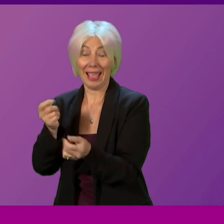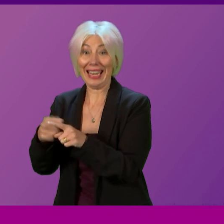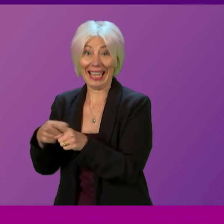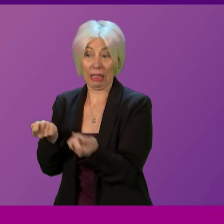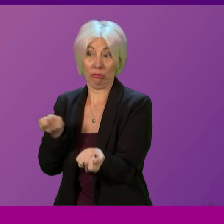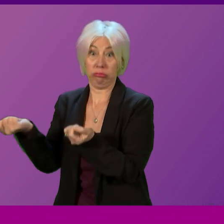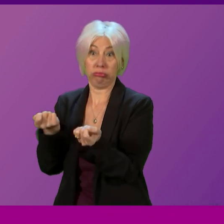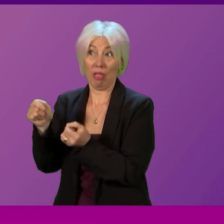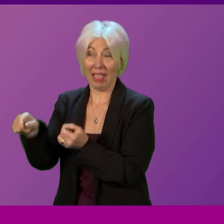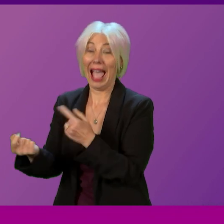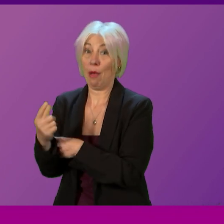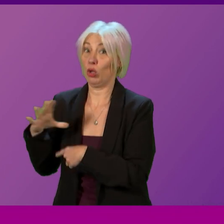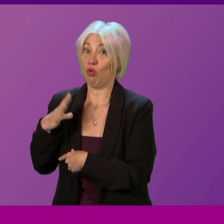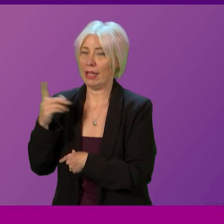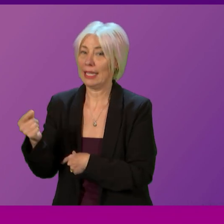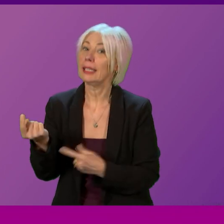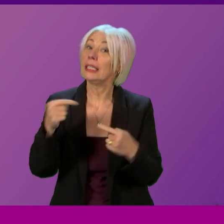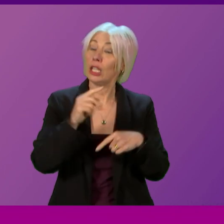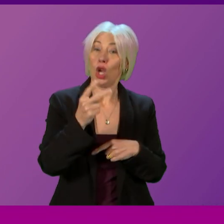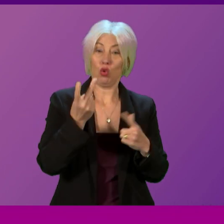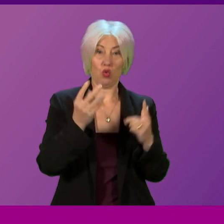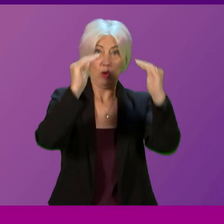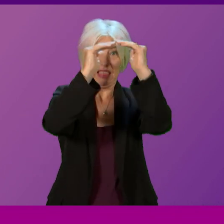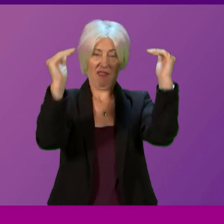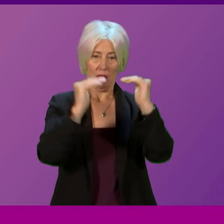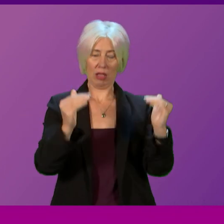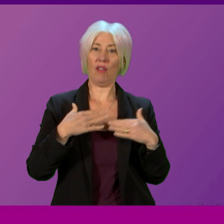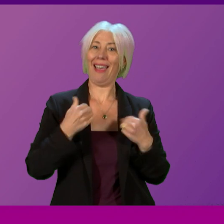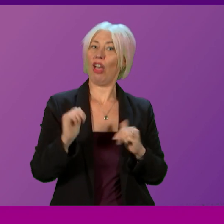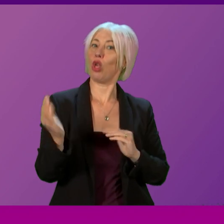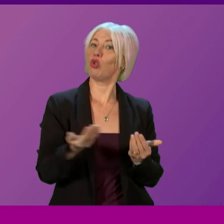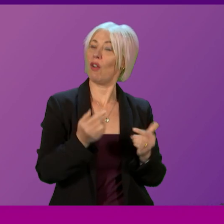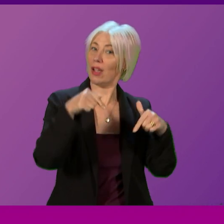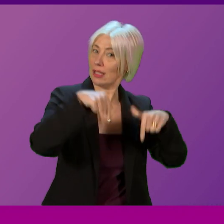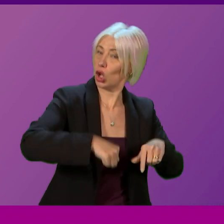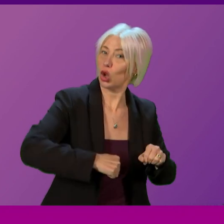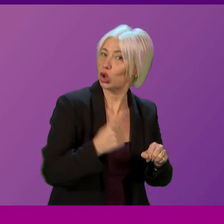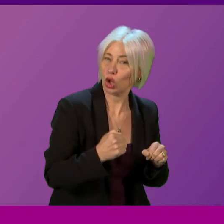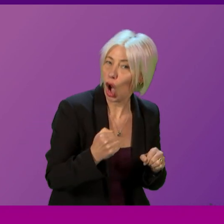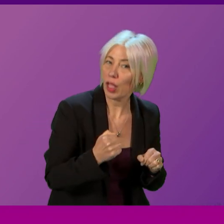There will not be a two-tier health service while this Government is in office in Scotland,